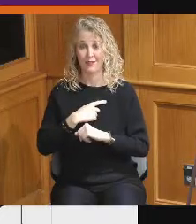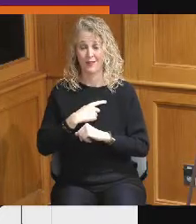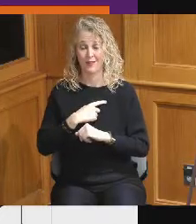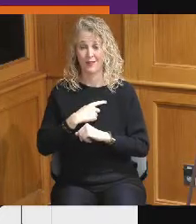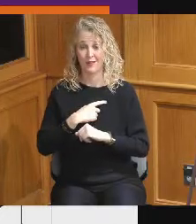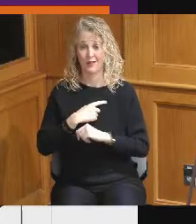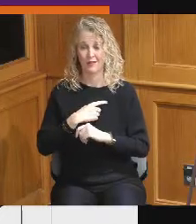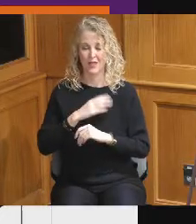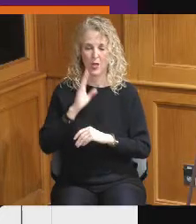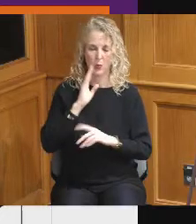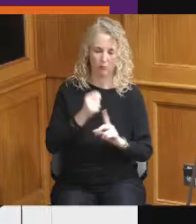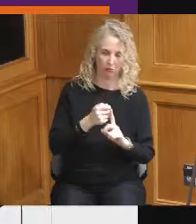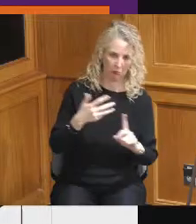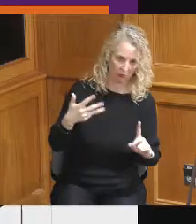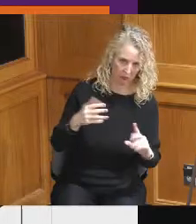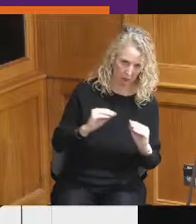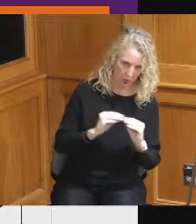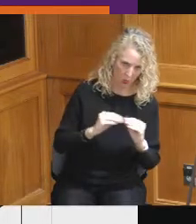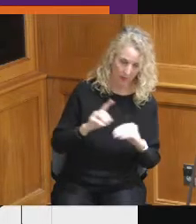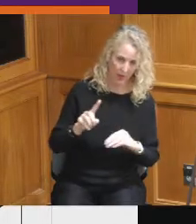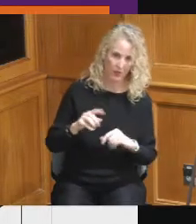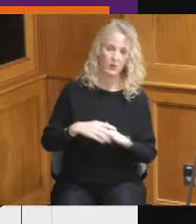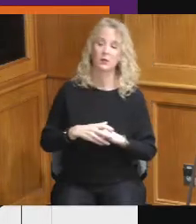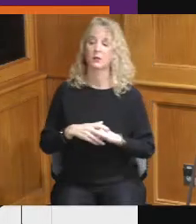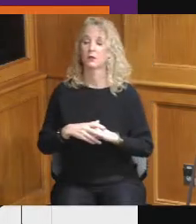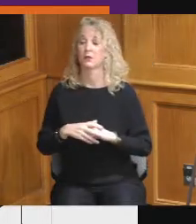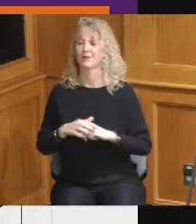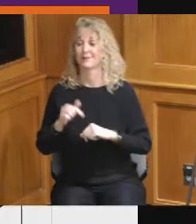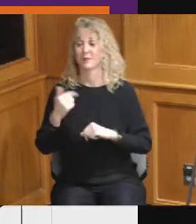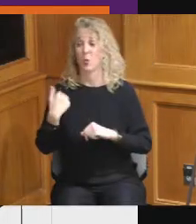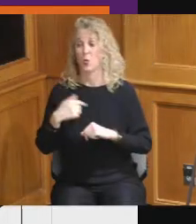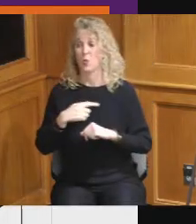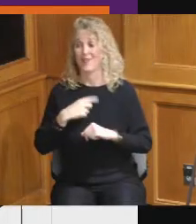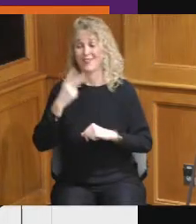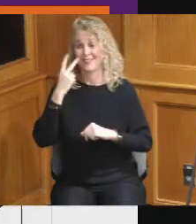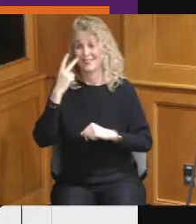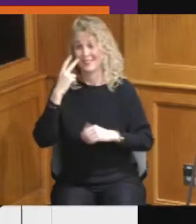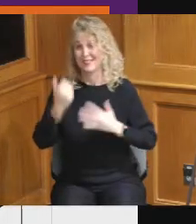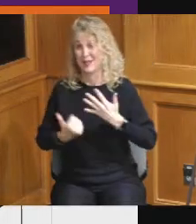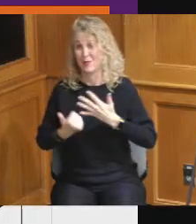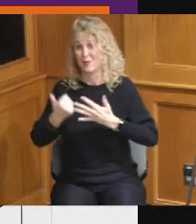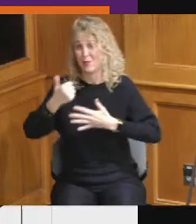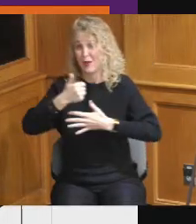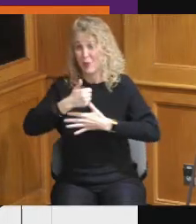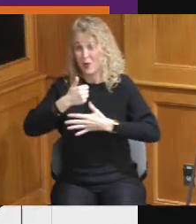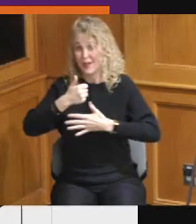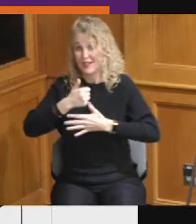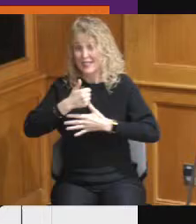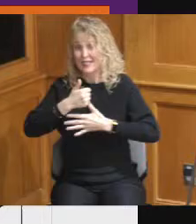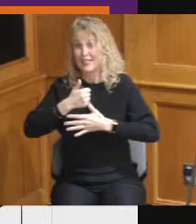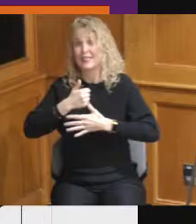we'll talk about it I mean there is a continued priority to get more of these outside of that City